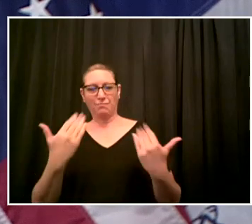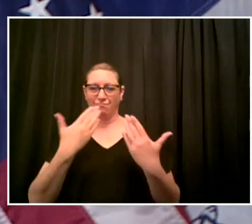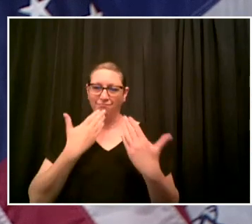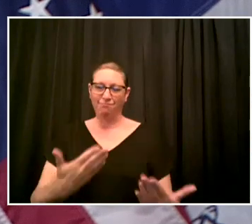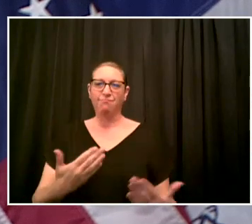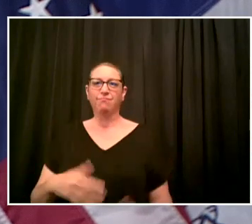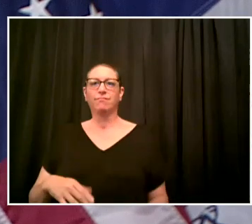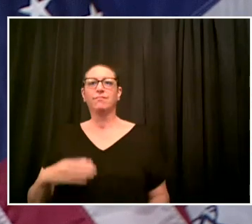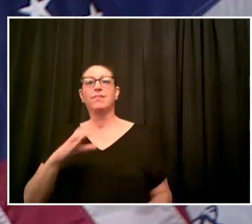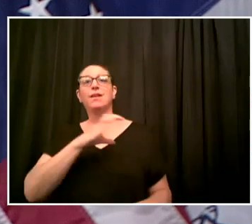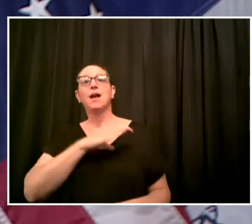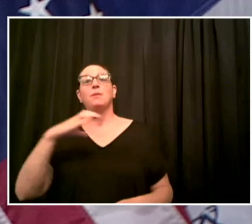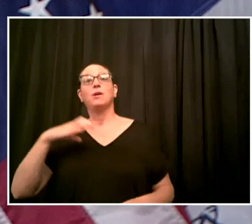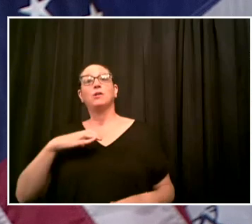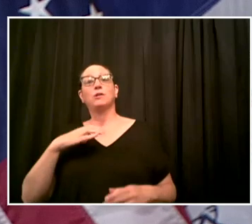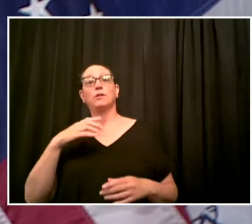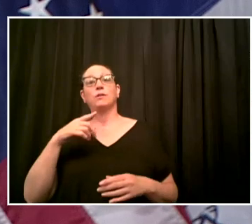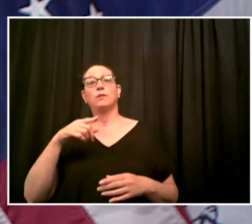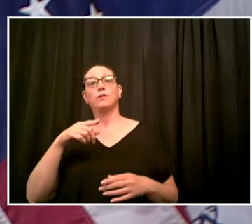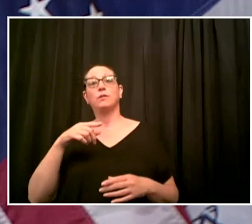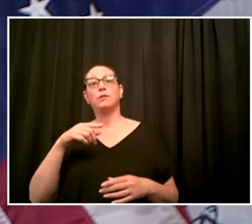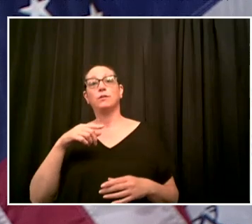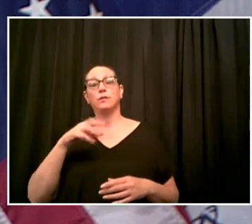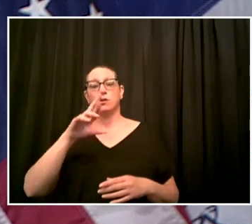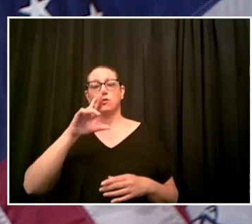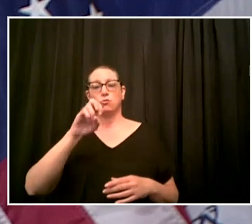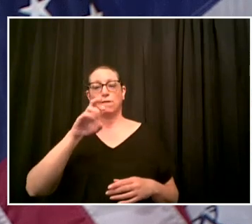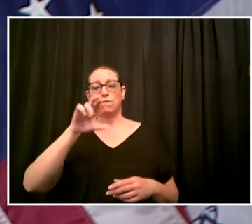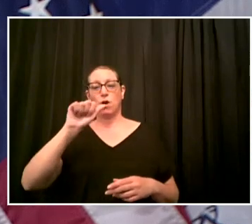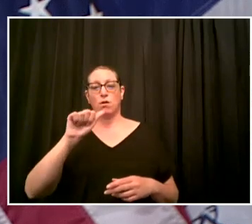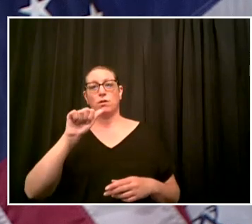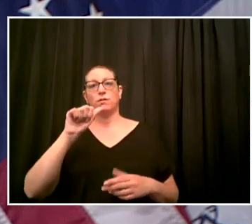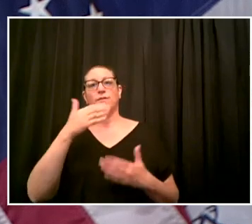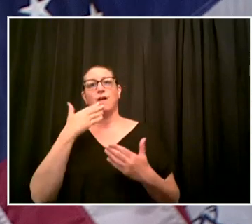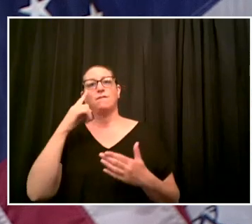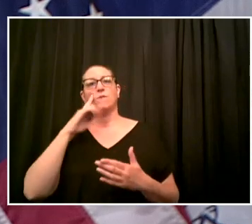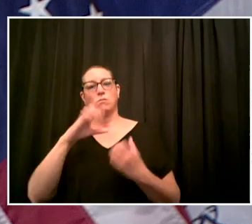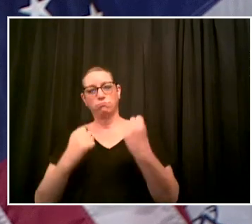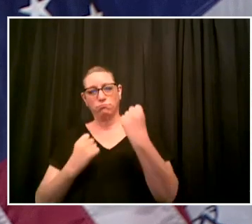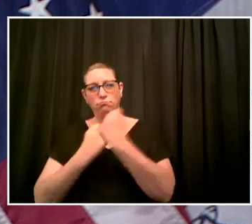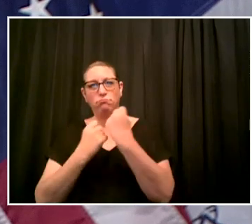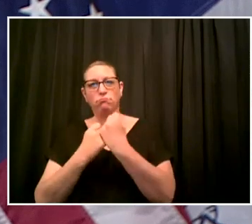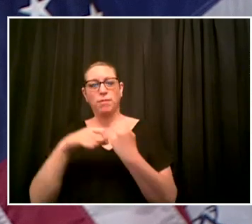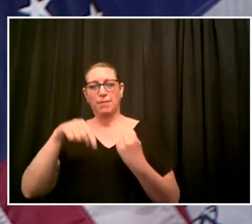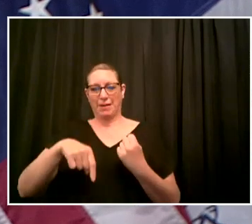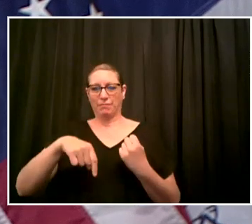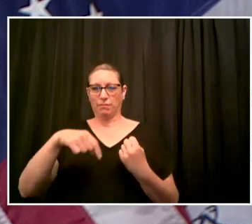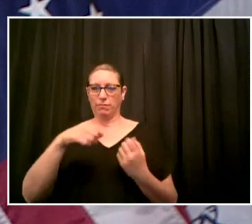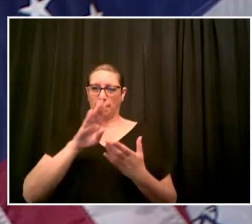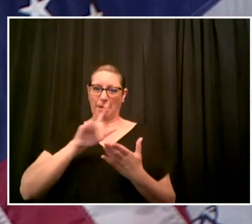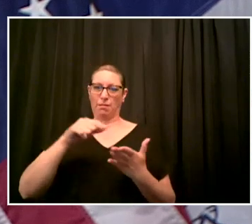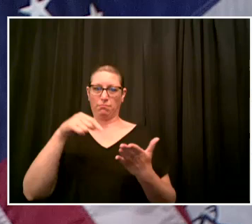ALL RESTAURANT WI AN TTO THANK YOU. AND SPONSORING THIS LEGISLATION.